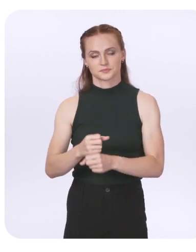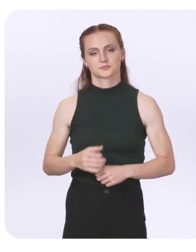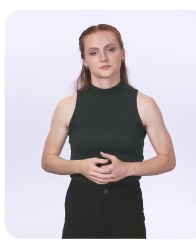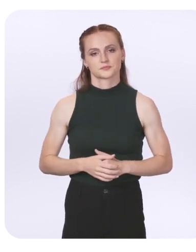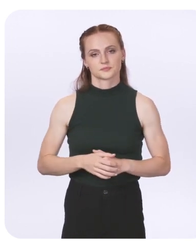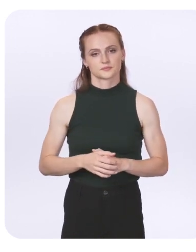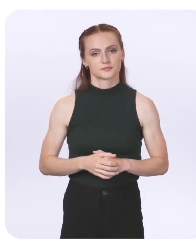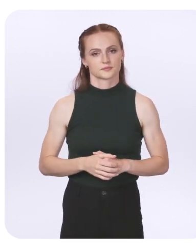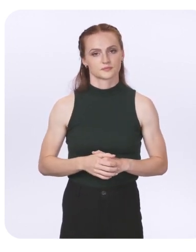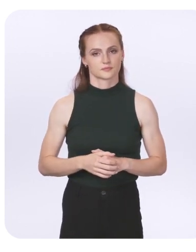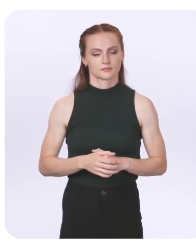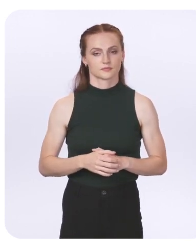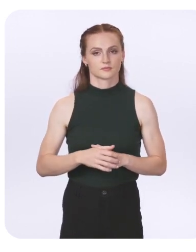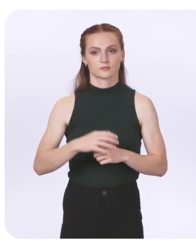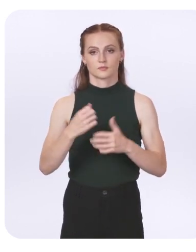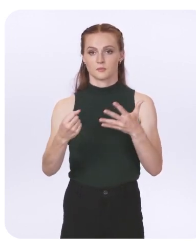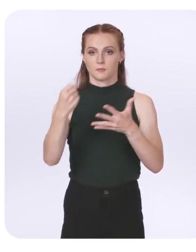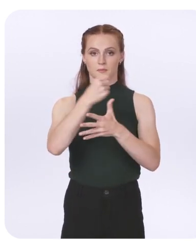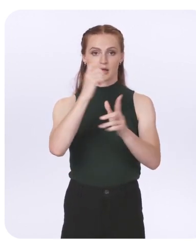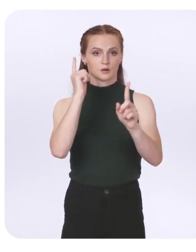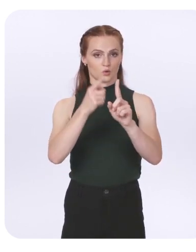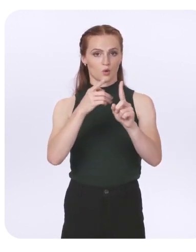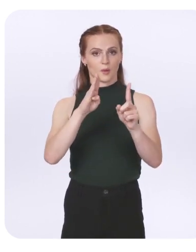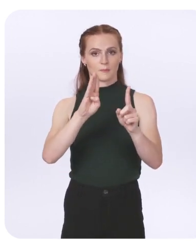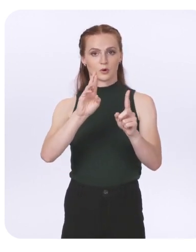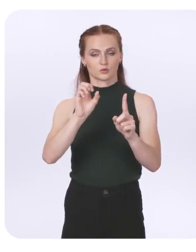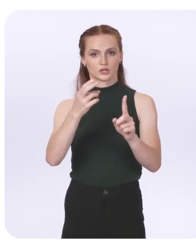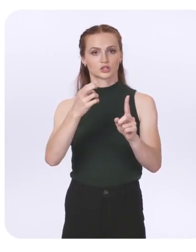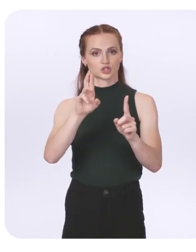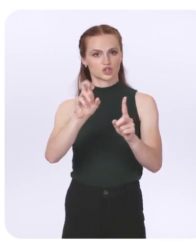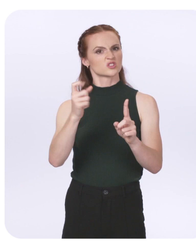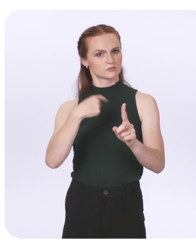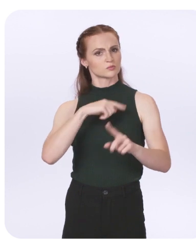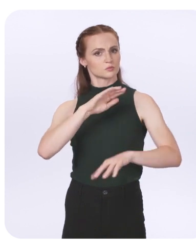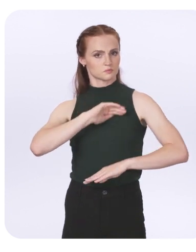One of the goals for Breachers that delivered well was to stand out visually.